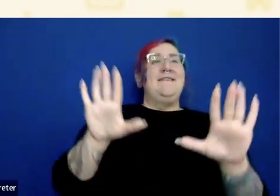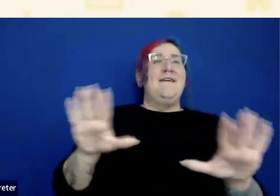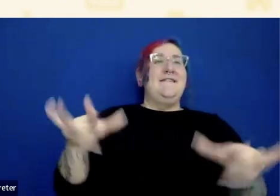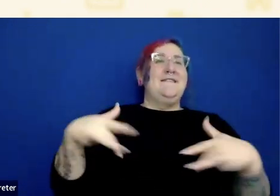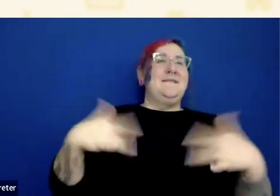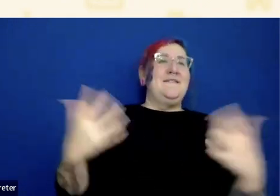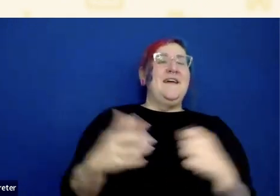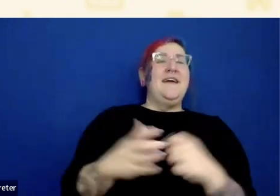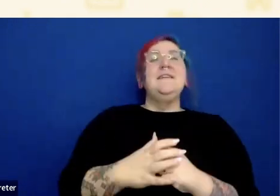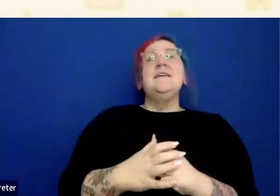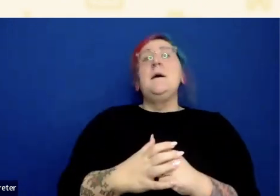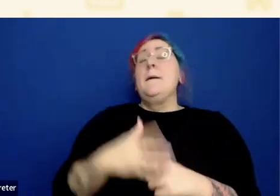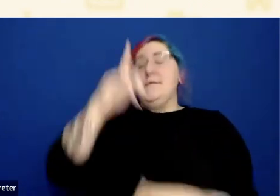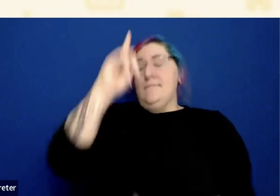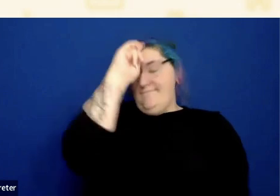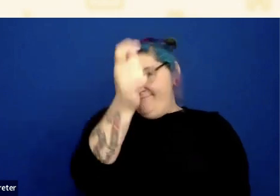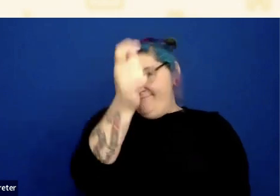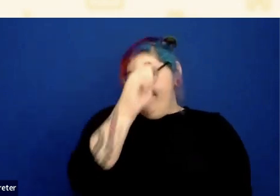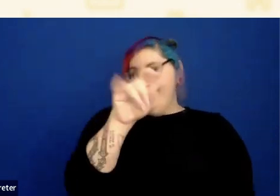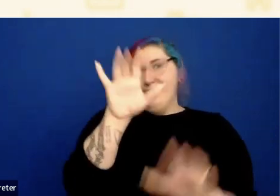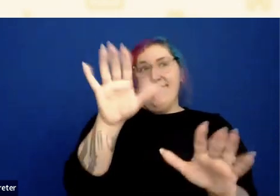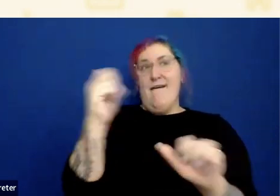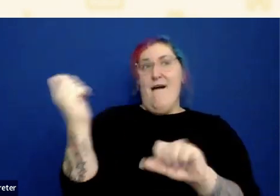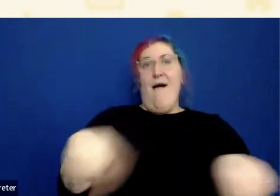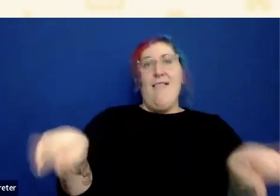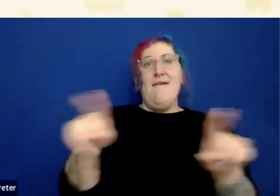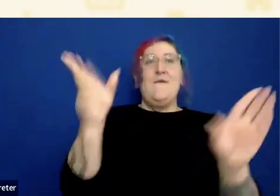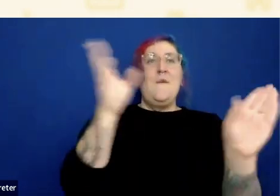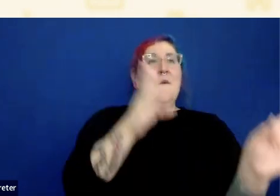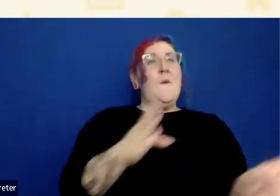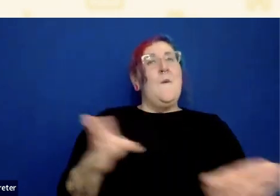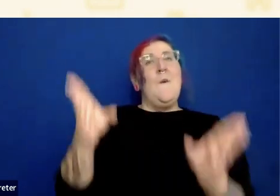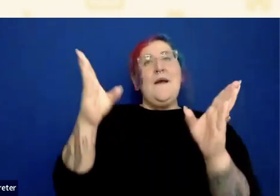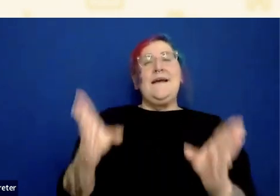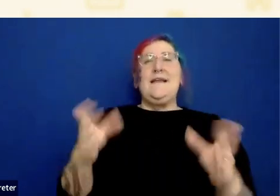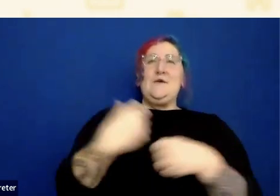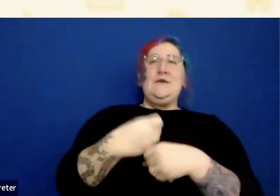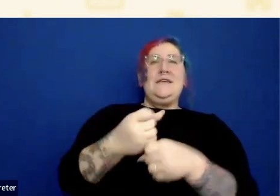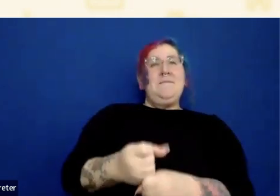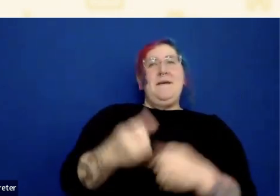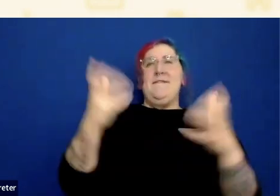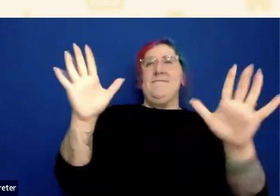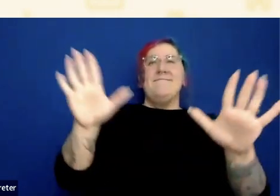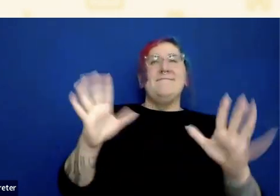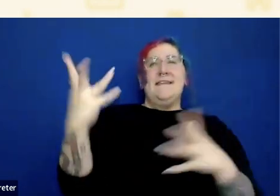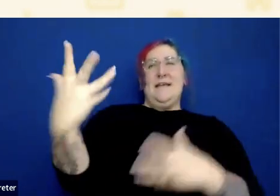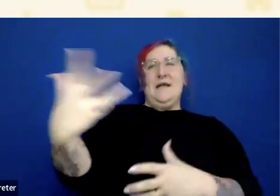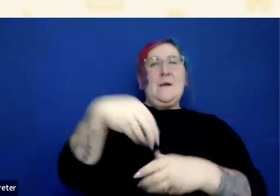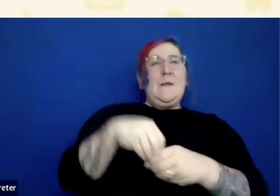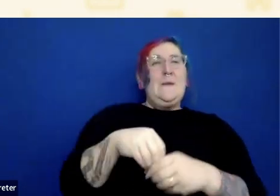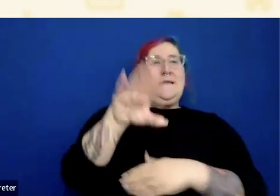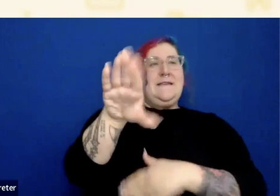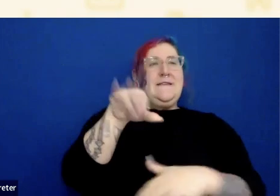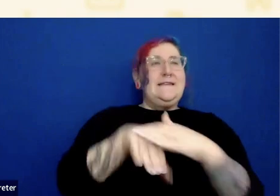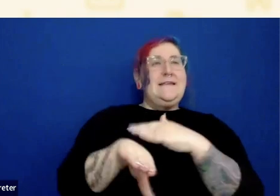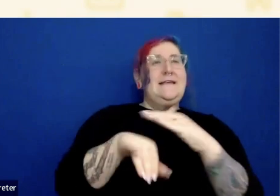My hat's off to all of the organizers for making this such an inclusive event.